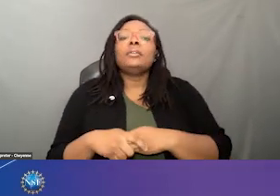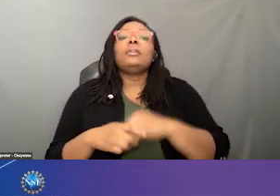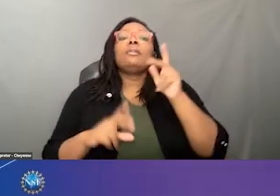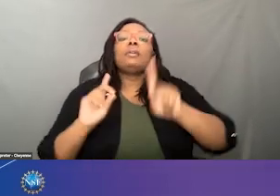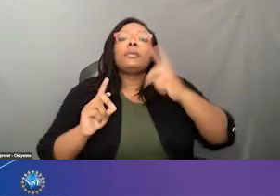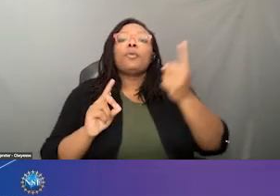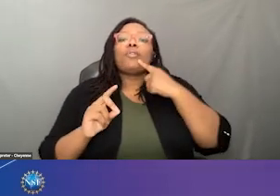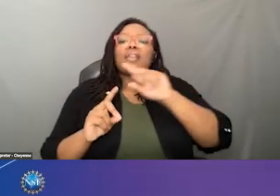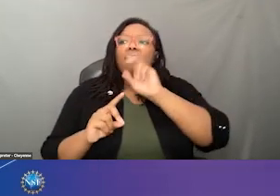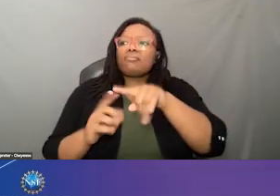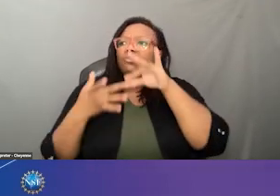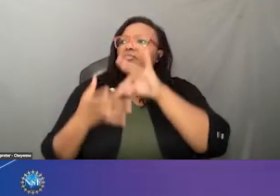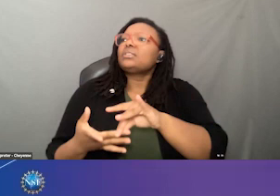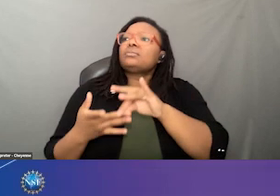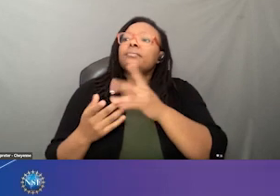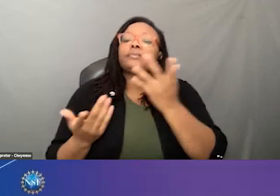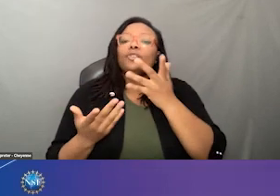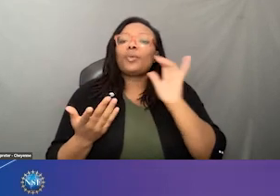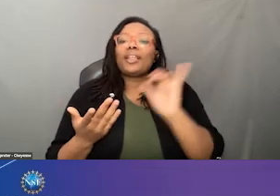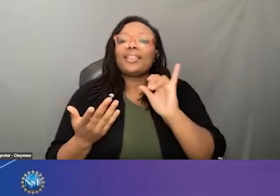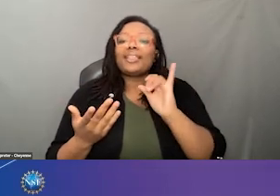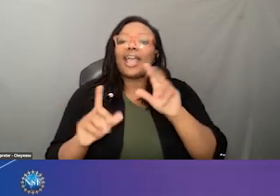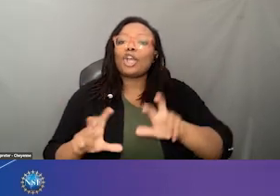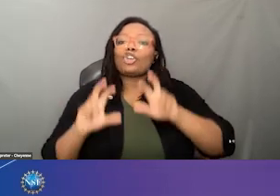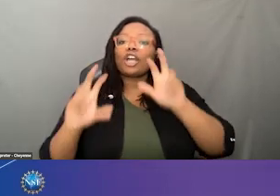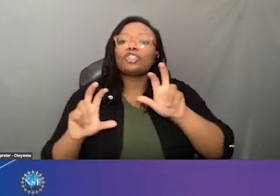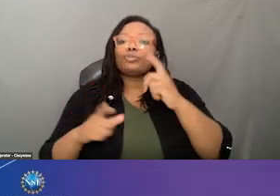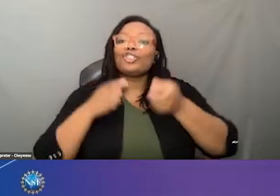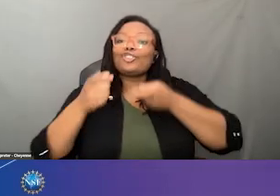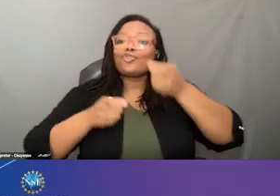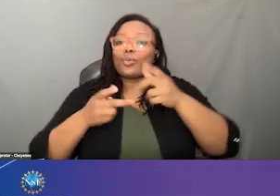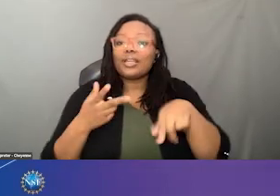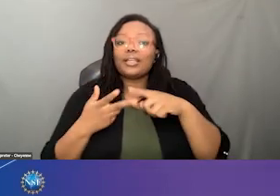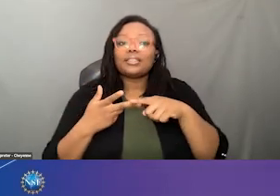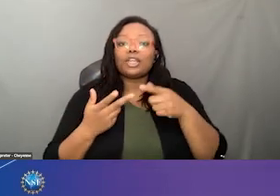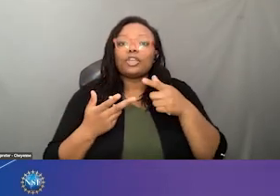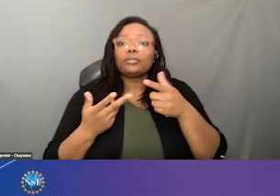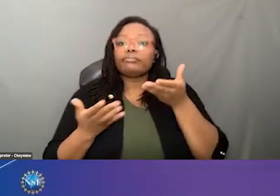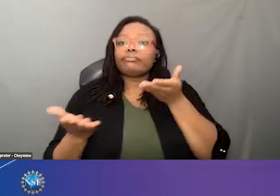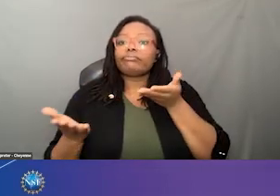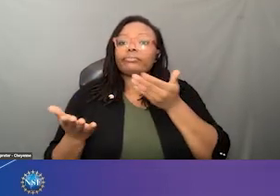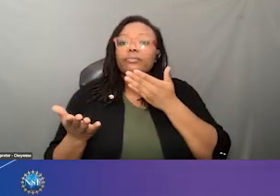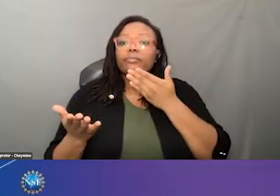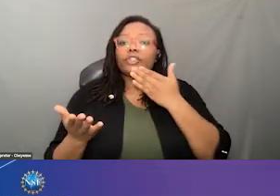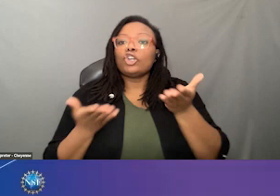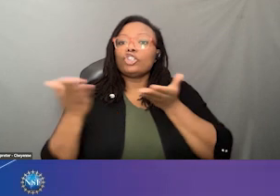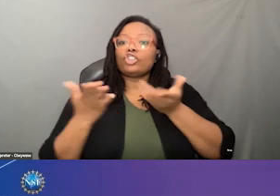and that people always have questions on is like contributions and donations, goods and services for personal use.